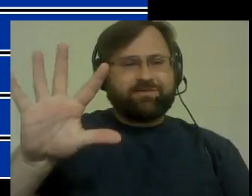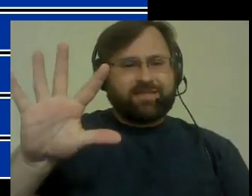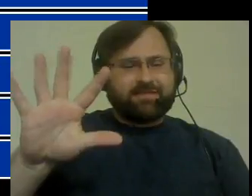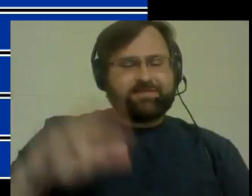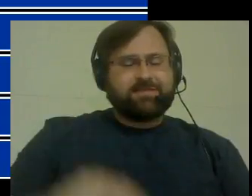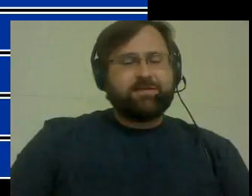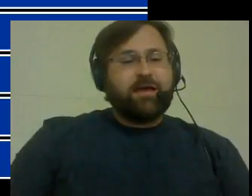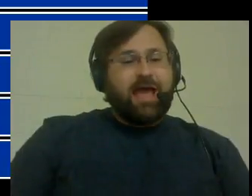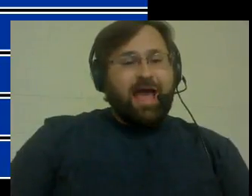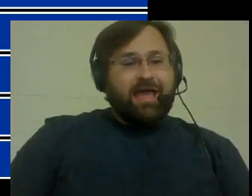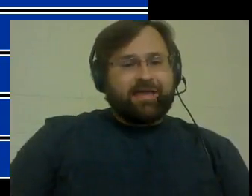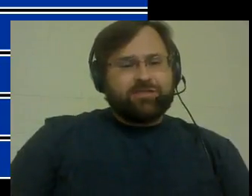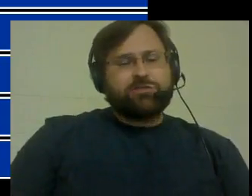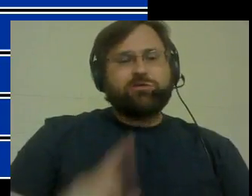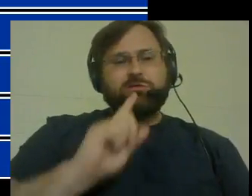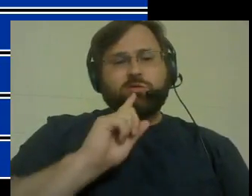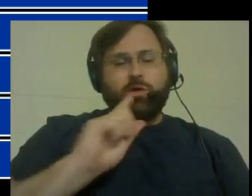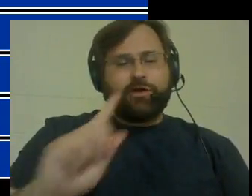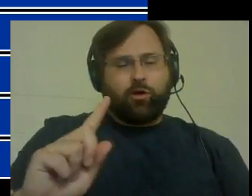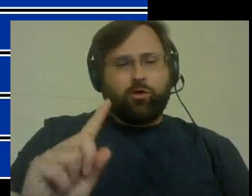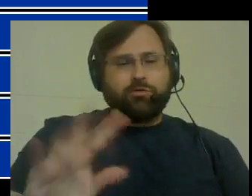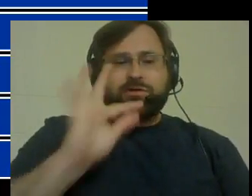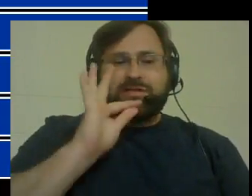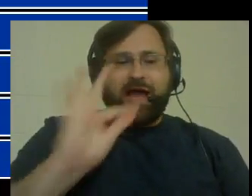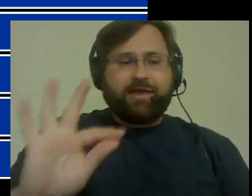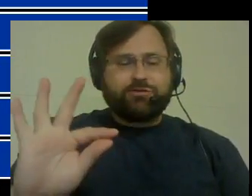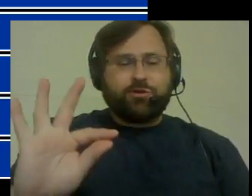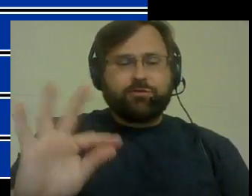cents age one year old nine years old